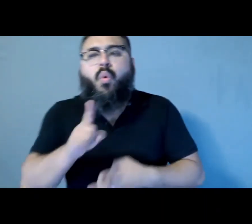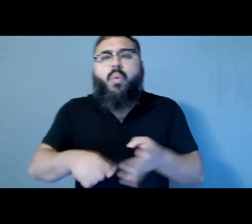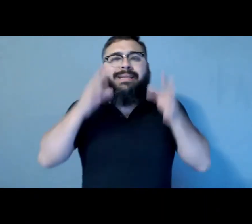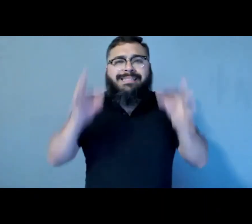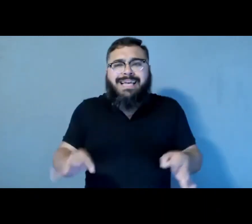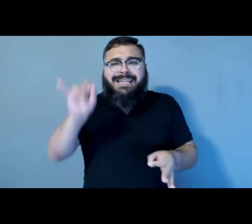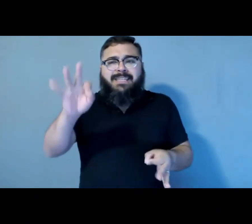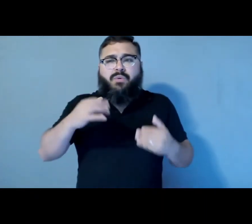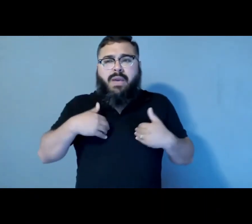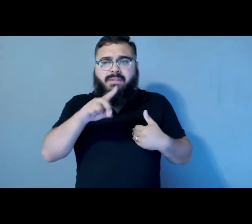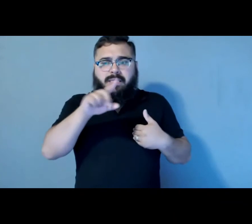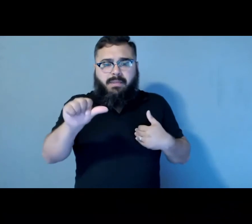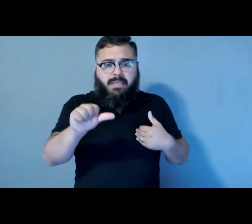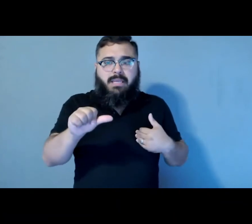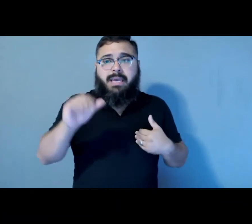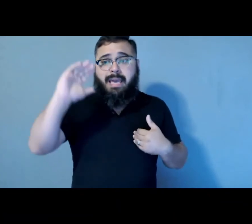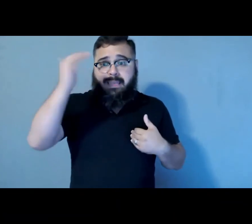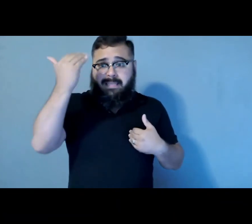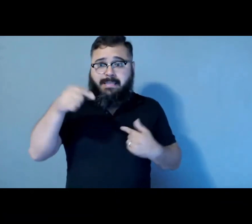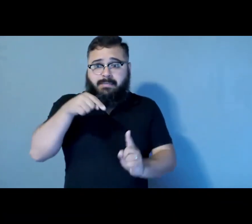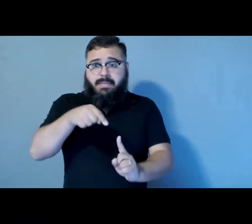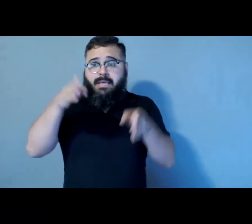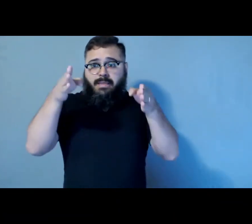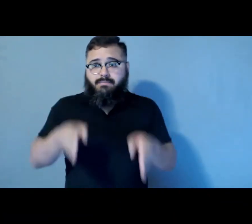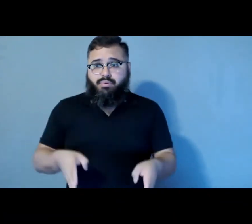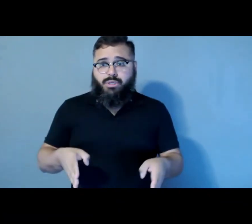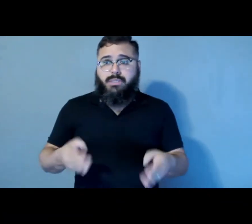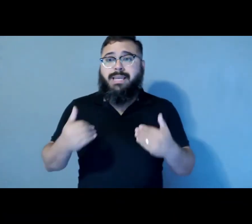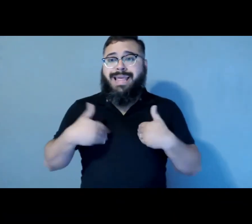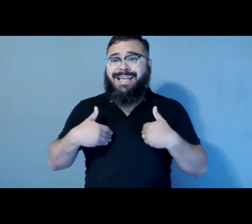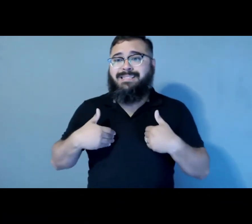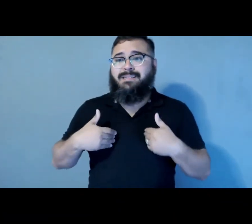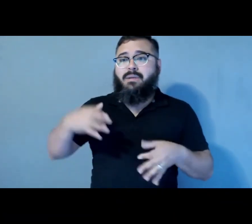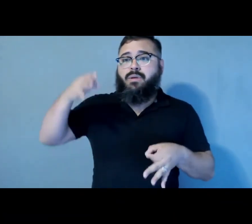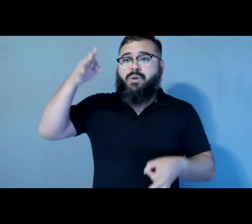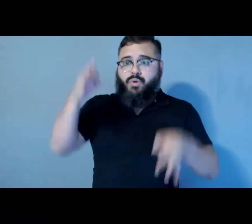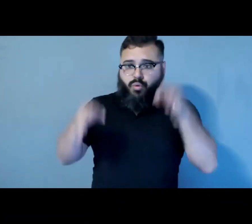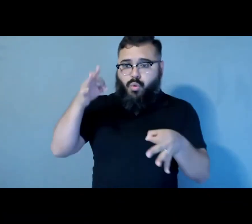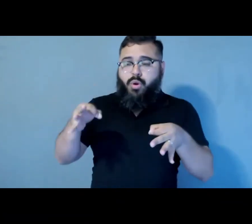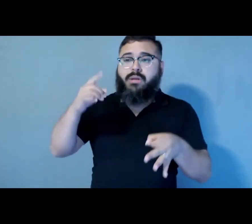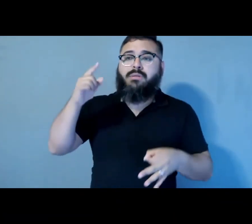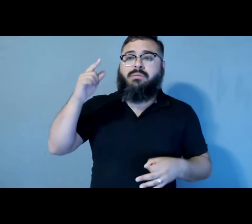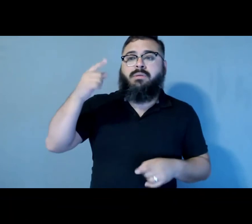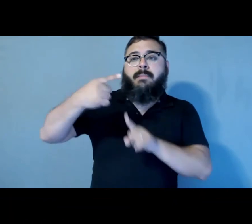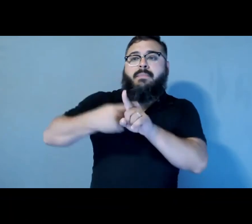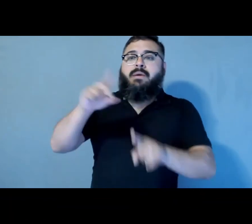And it sounds like this person might have a court in December to see if there's a qualification,